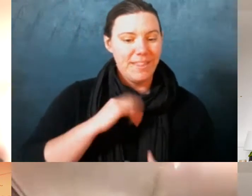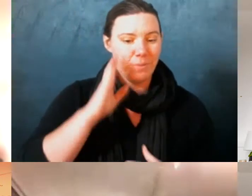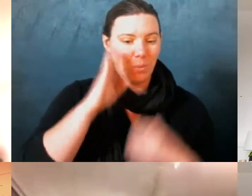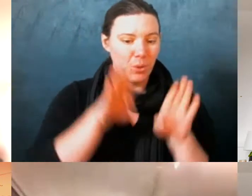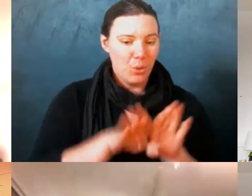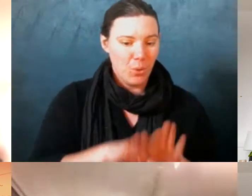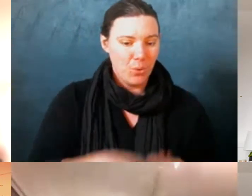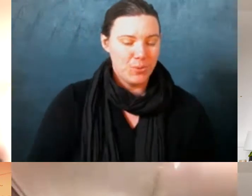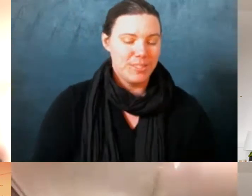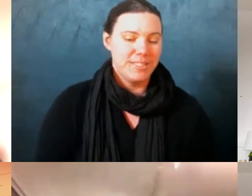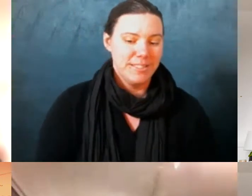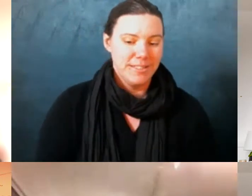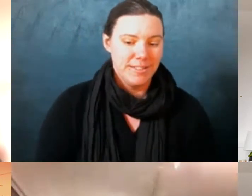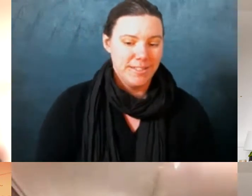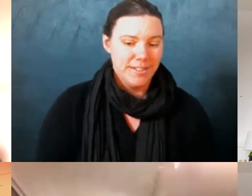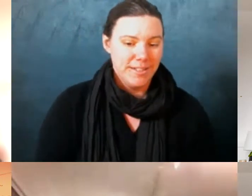tonight's Listening Session.